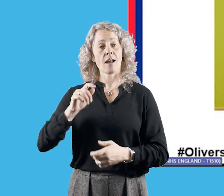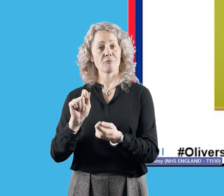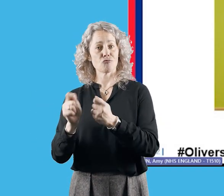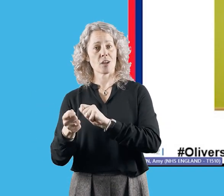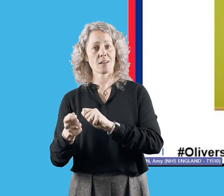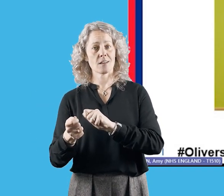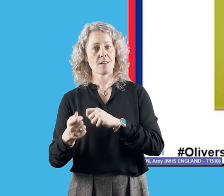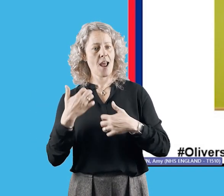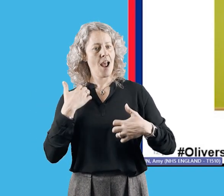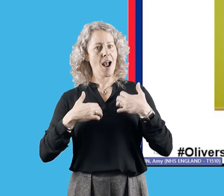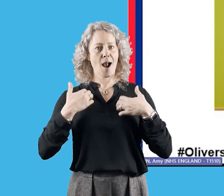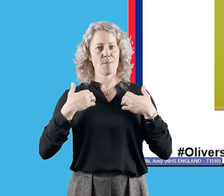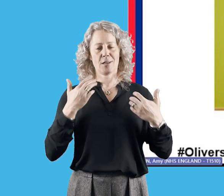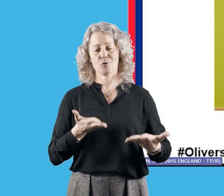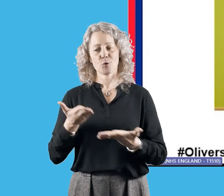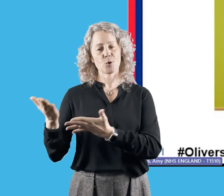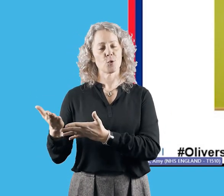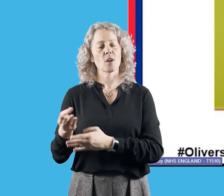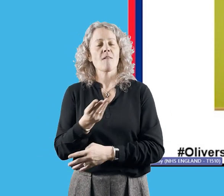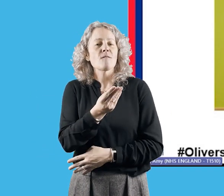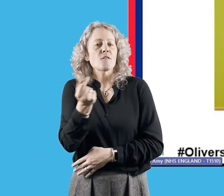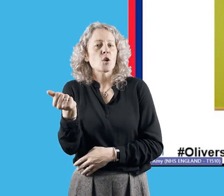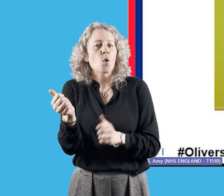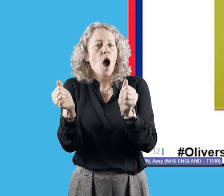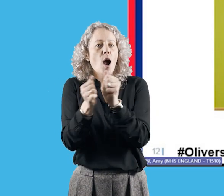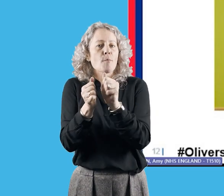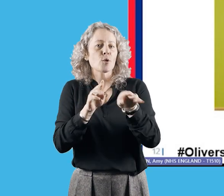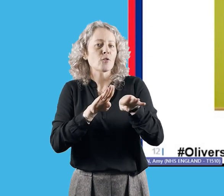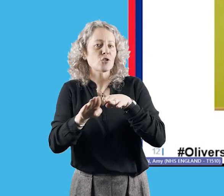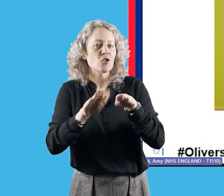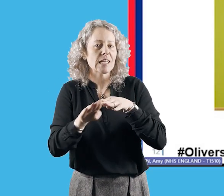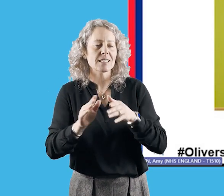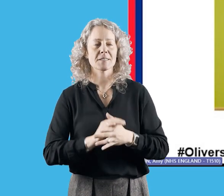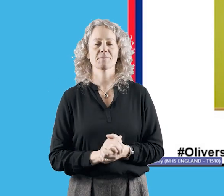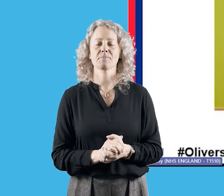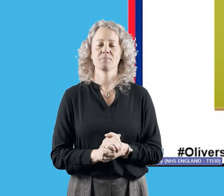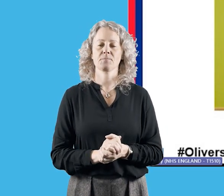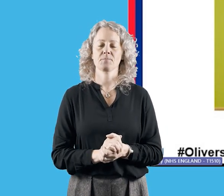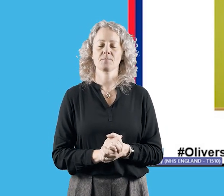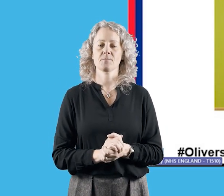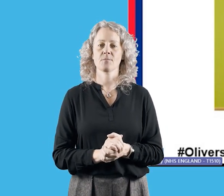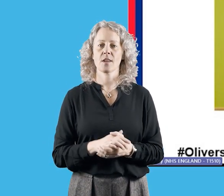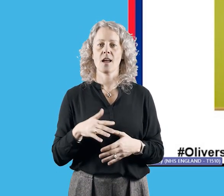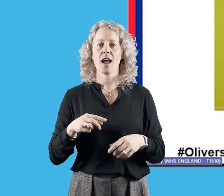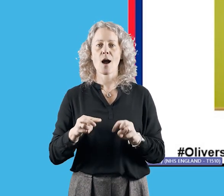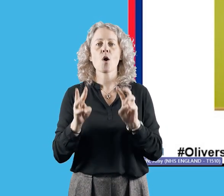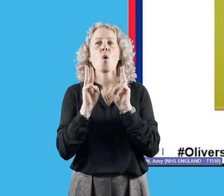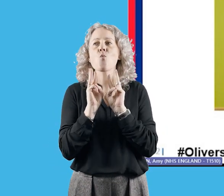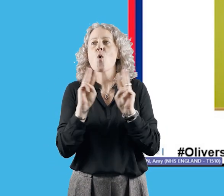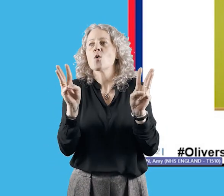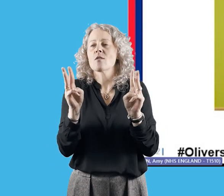introduce just a few of our approved trainers who are rolling out Oliver's training. Our wonderful approved trainers